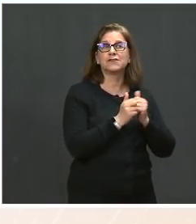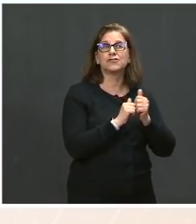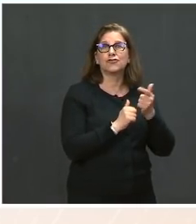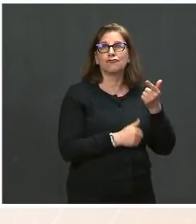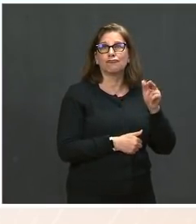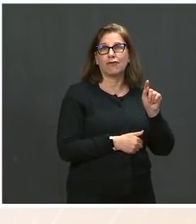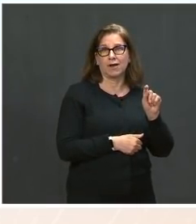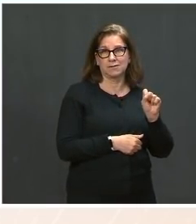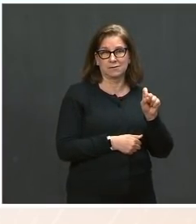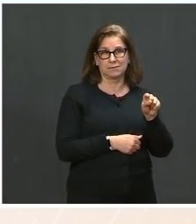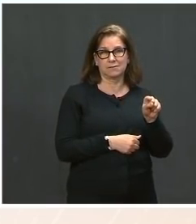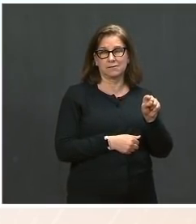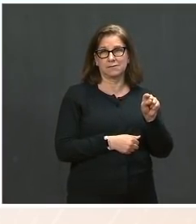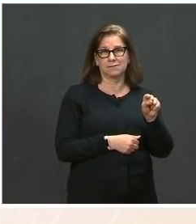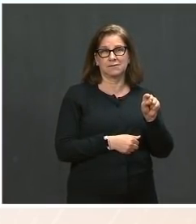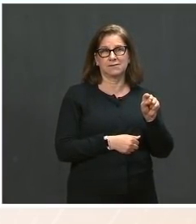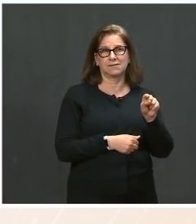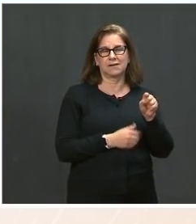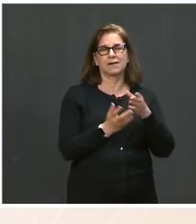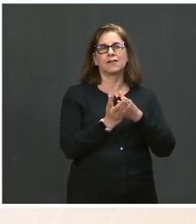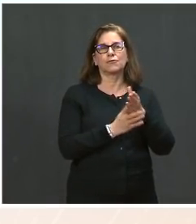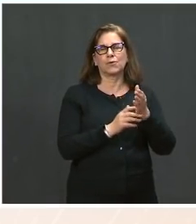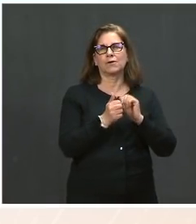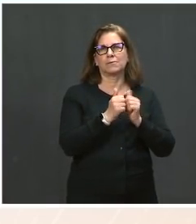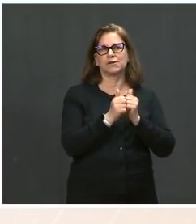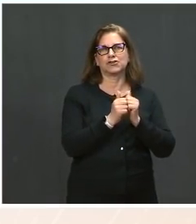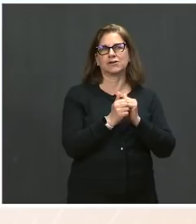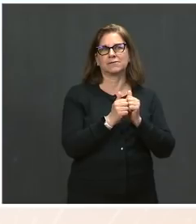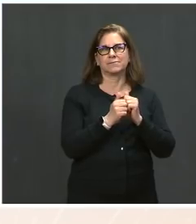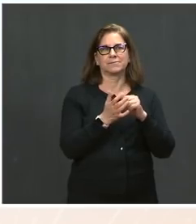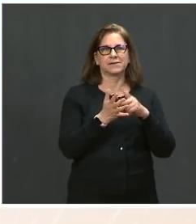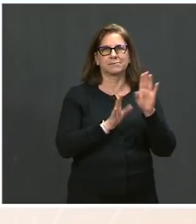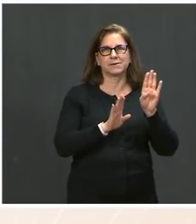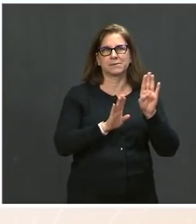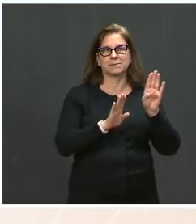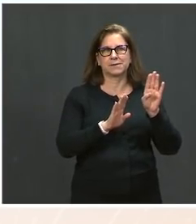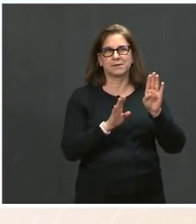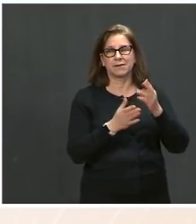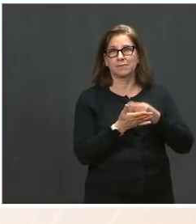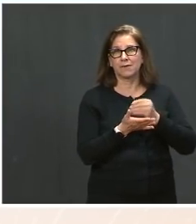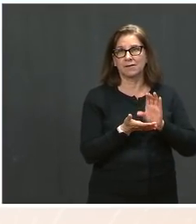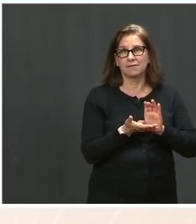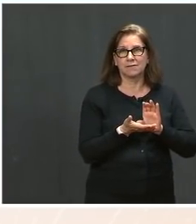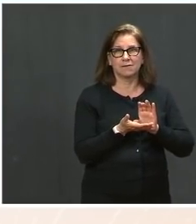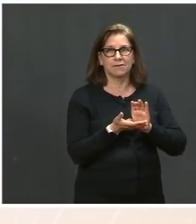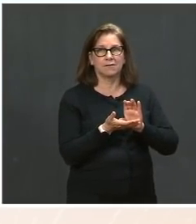they would be through competitive grants -- so, these direct funding to certain policy goals, like the TIGER grant program